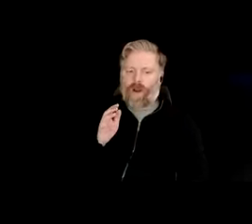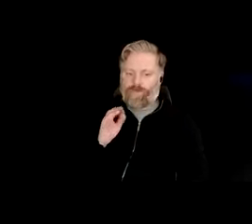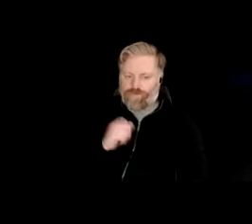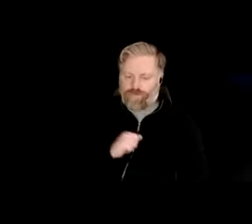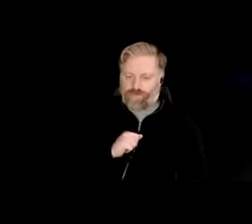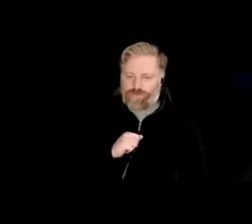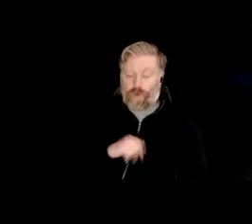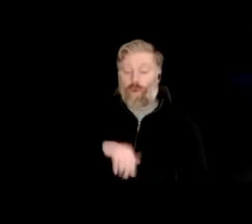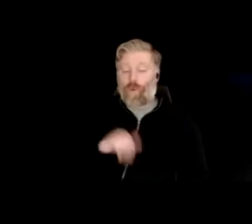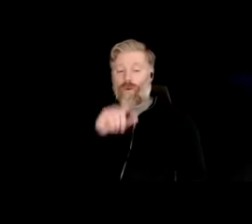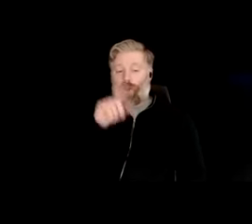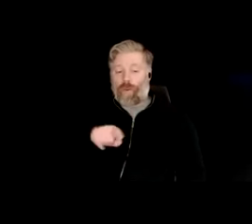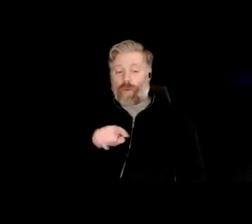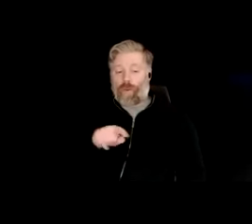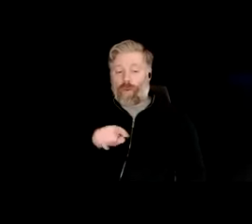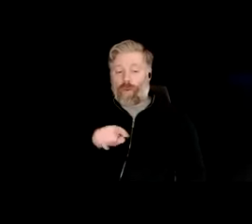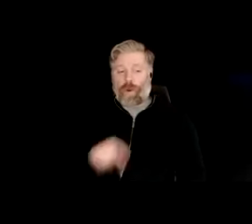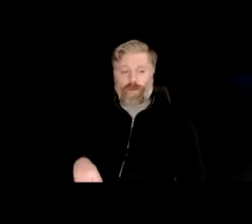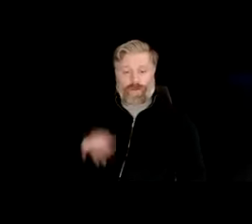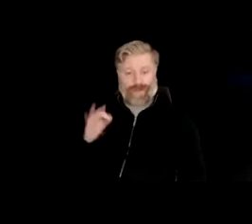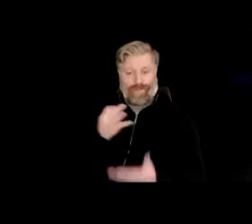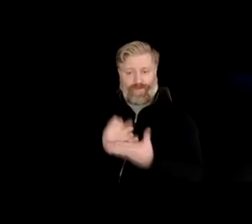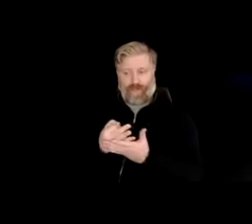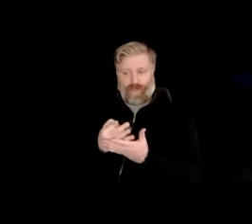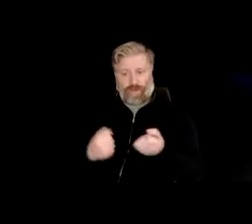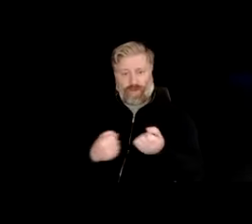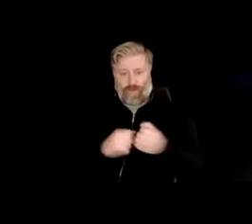Another question. Do the three leaders of the fiscally-sponsored group